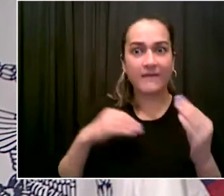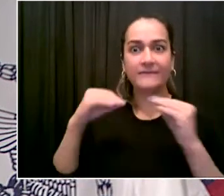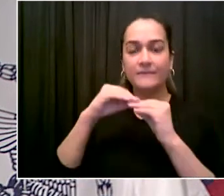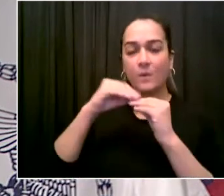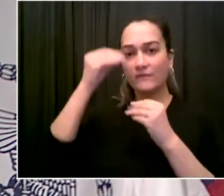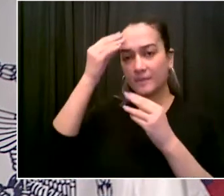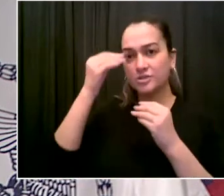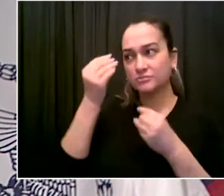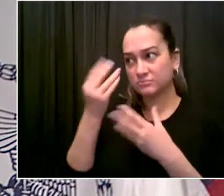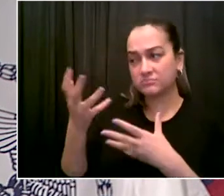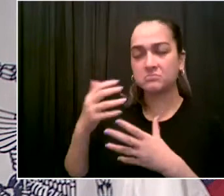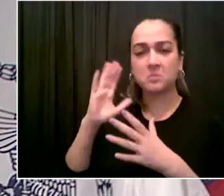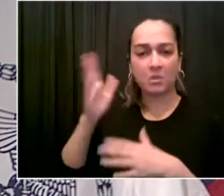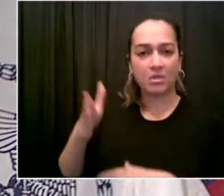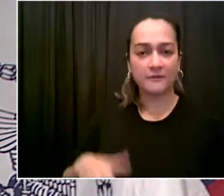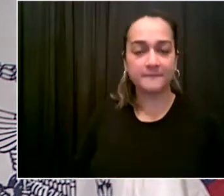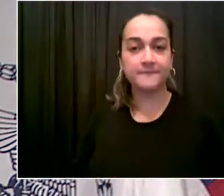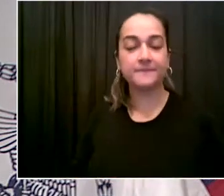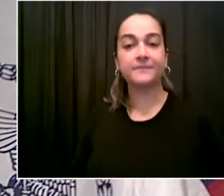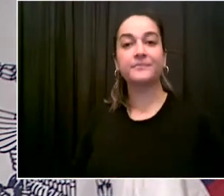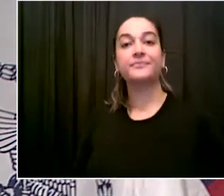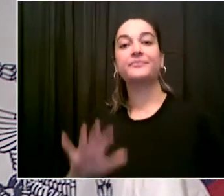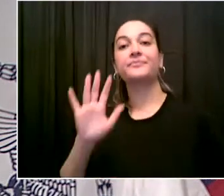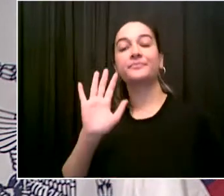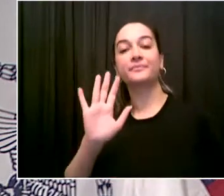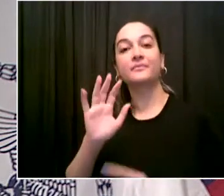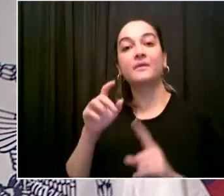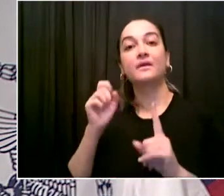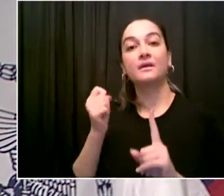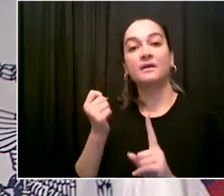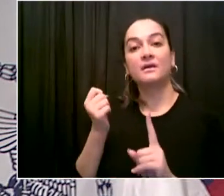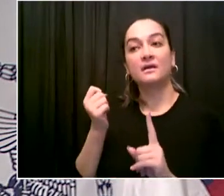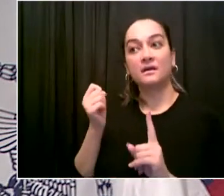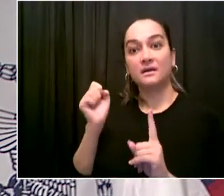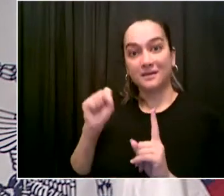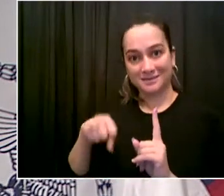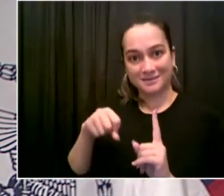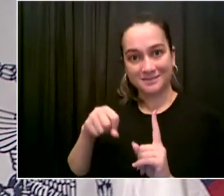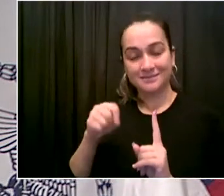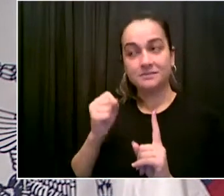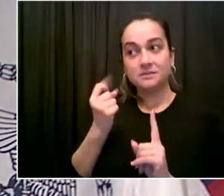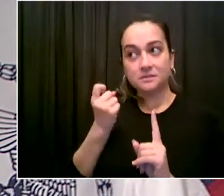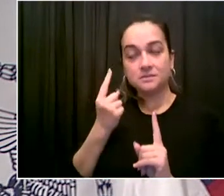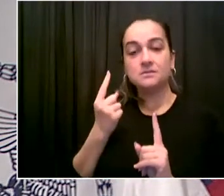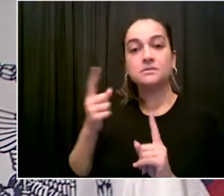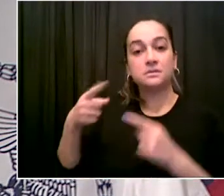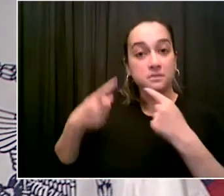AND STATISTICS AFTER. HERE IS WHAT I SAY, DAVID.